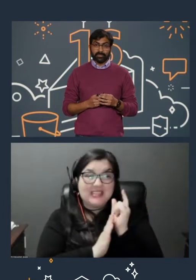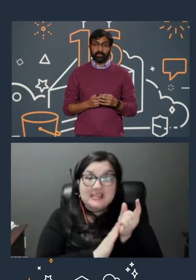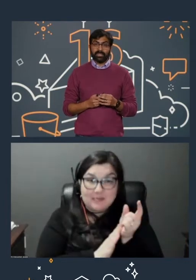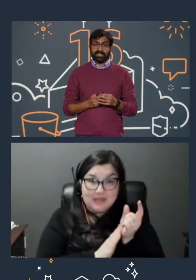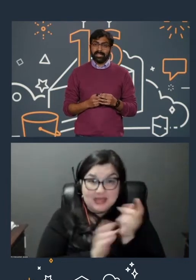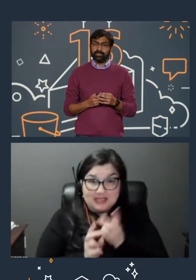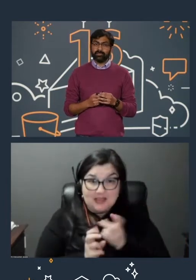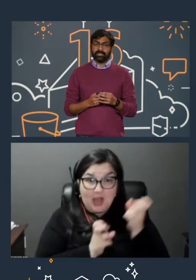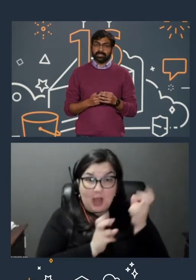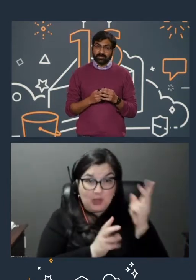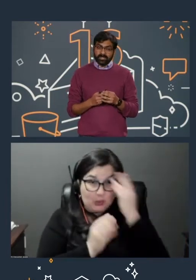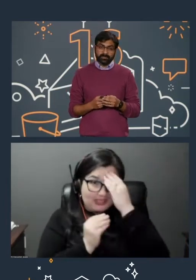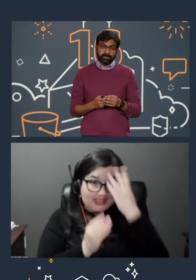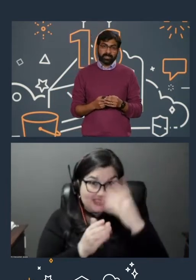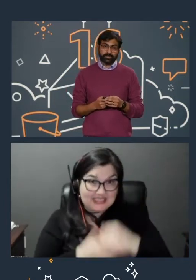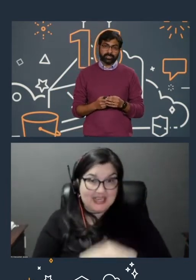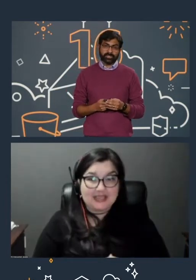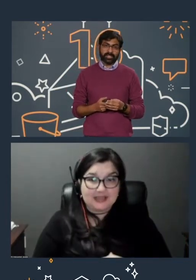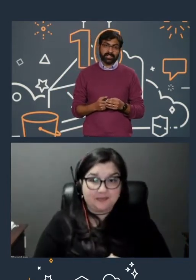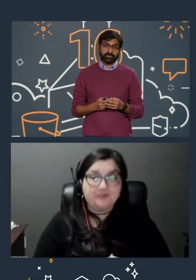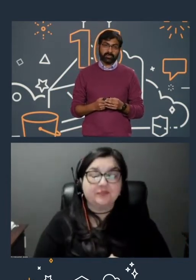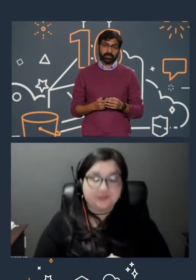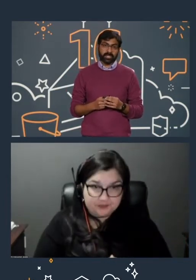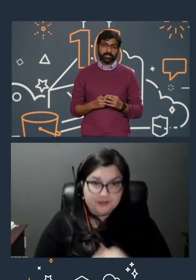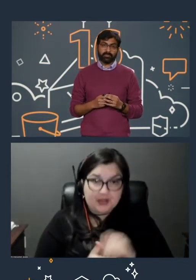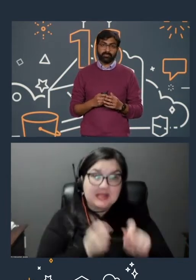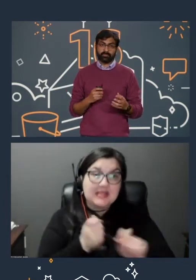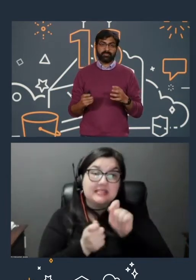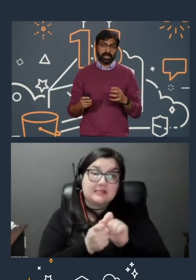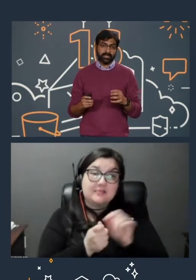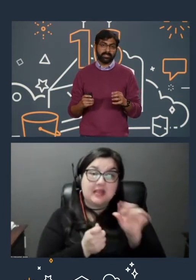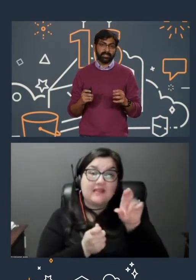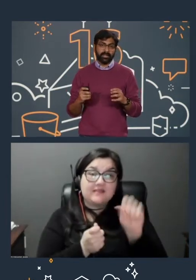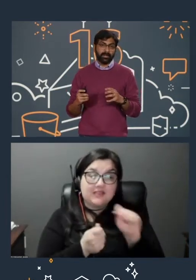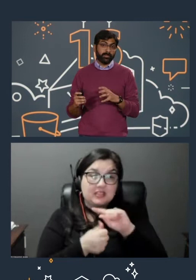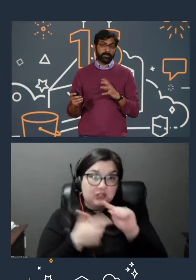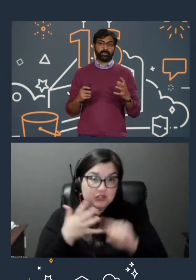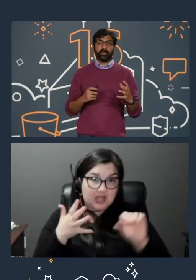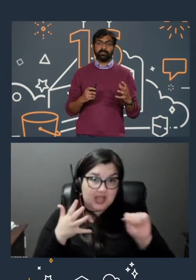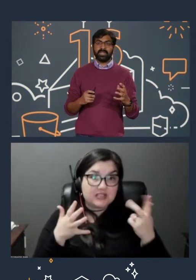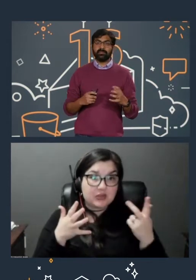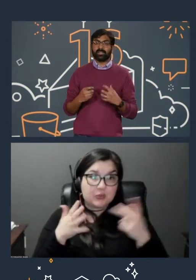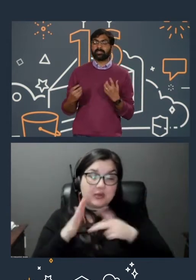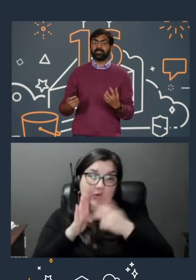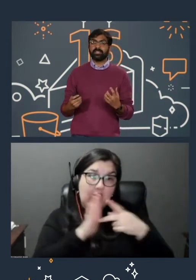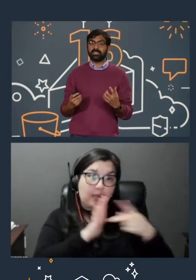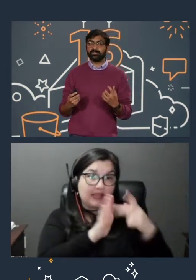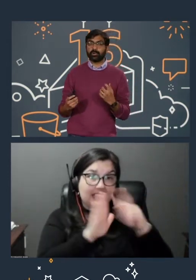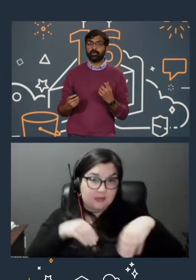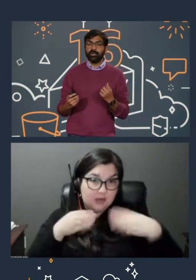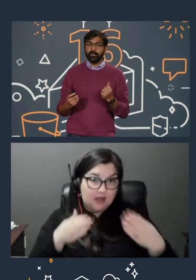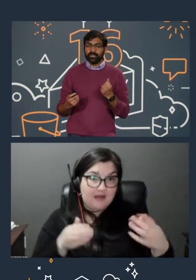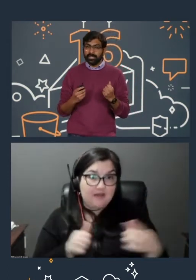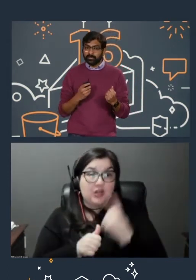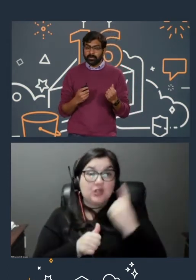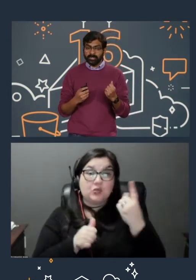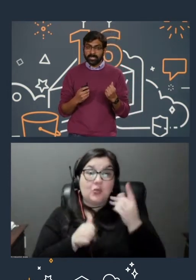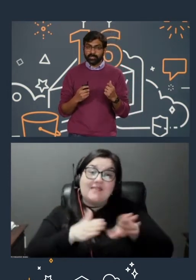So we'll get into the specific features that S3 replication provides. The first one being flexibility. So with S3 replication,